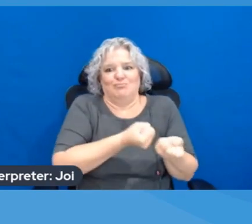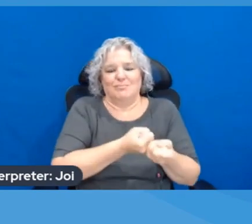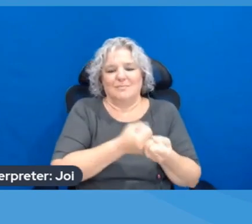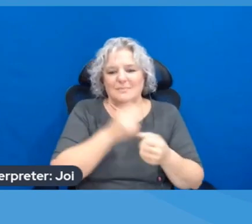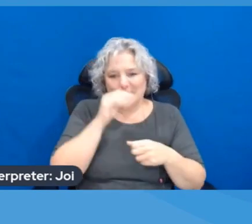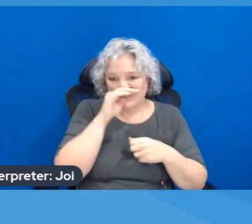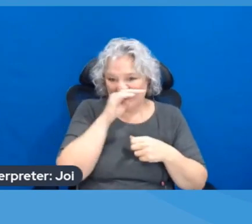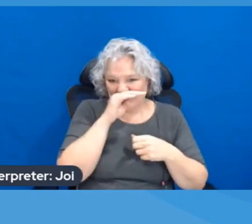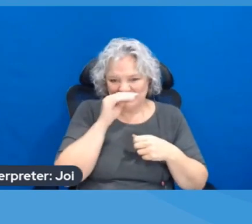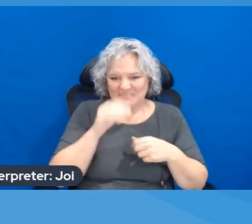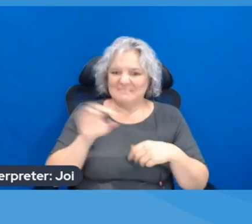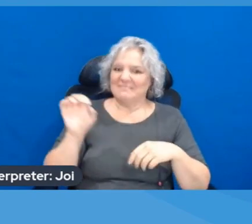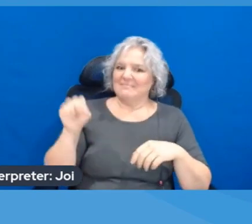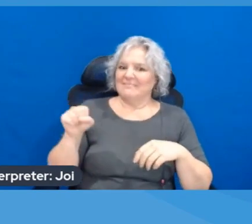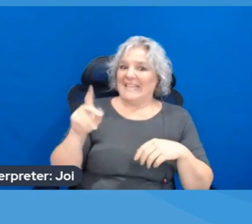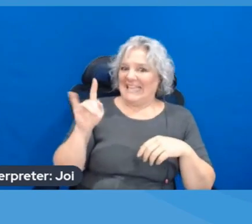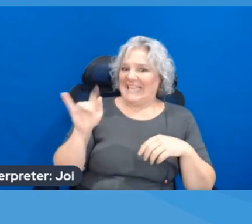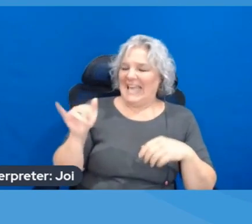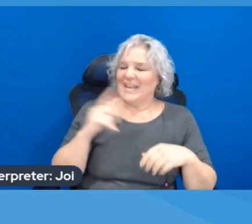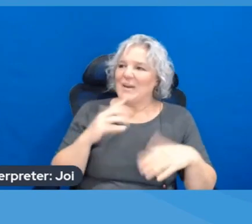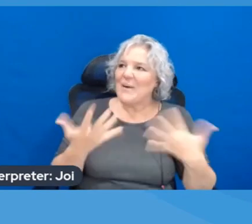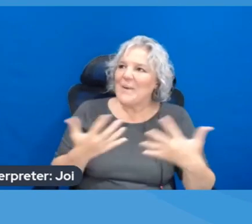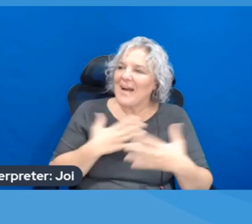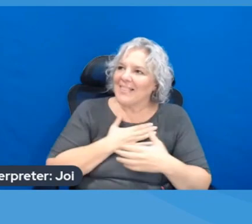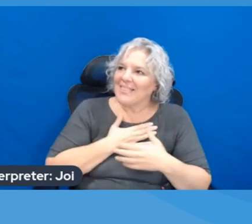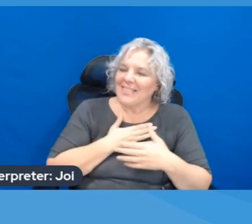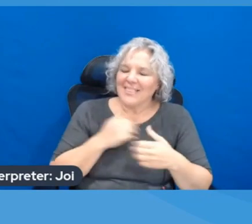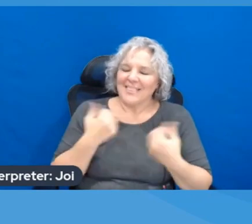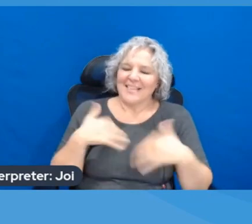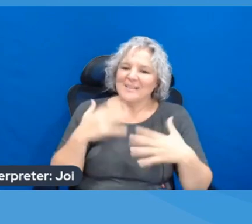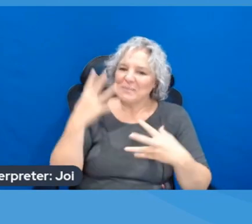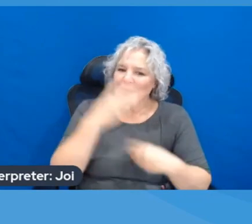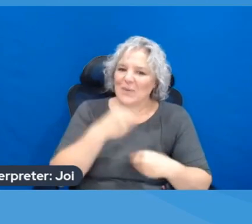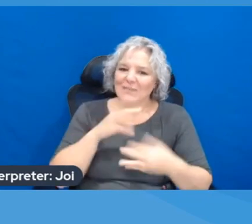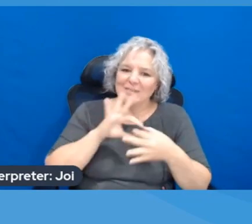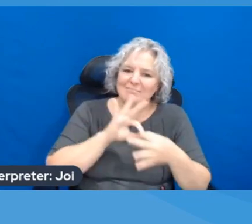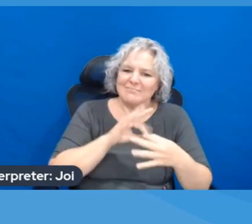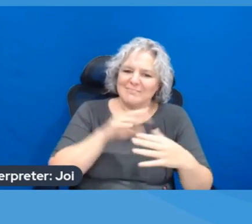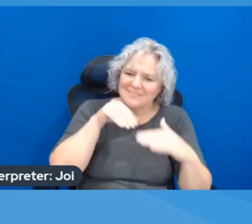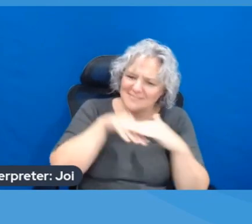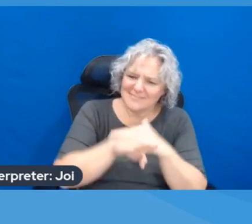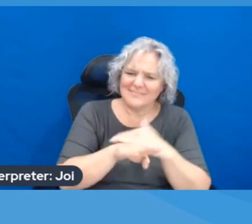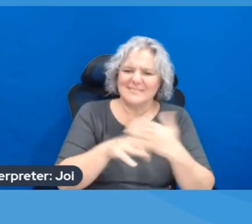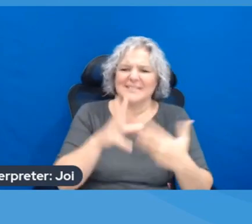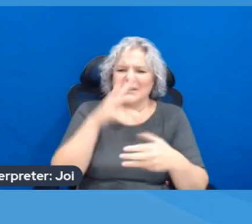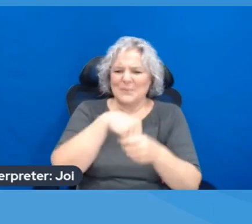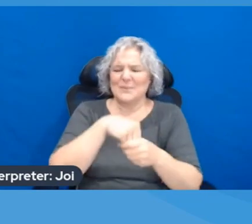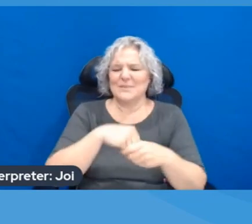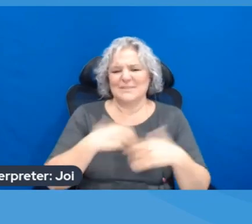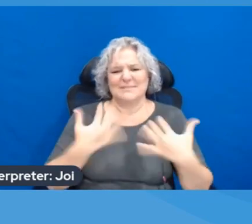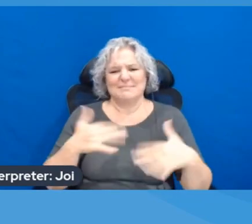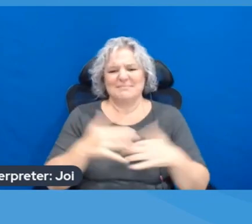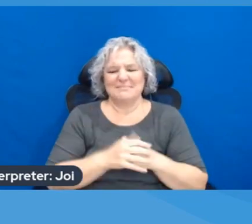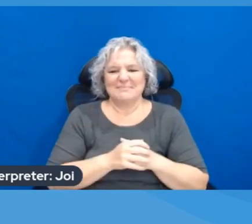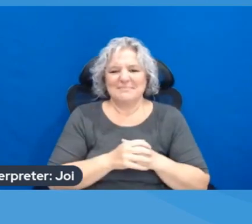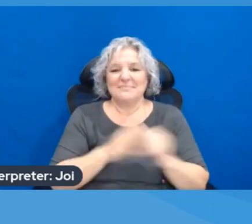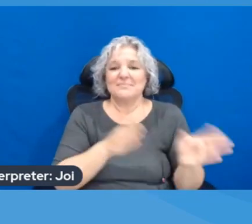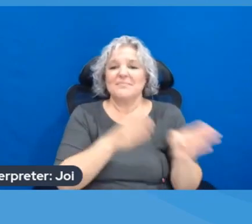I love that connection to inclusion and it being so embedded in your work with STEMIE. Thanks so much. Sherri how about you?